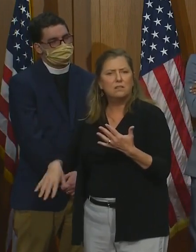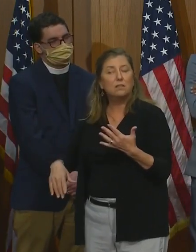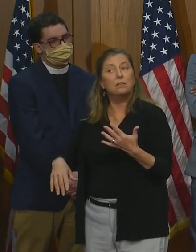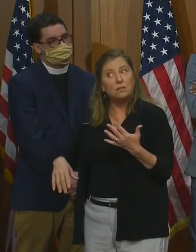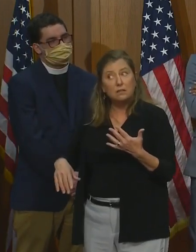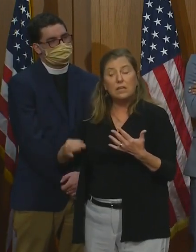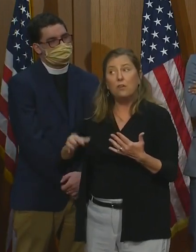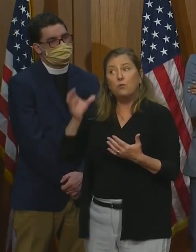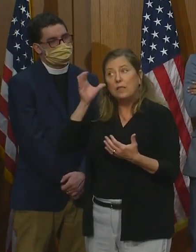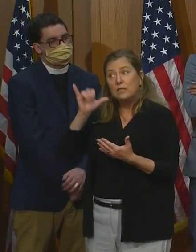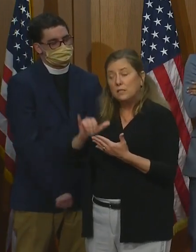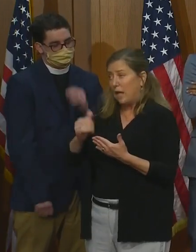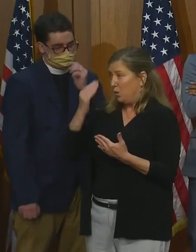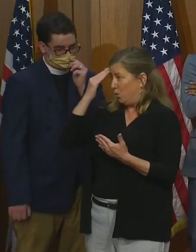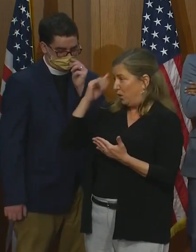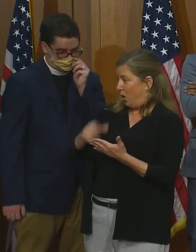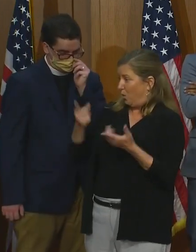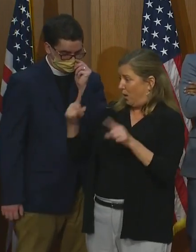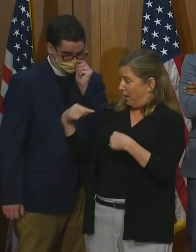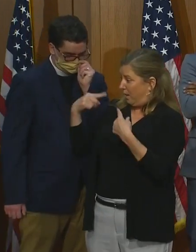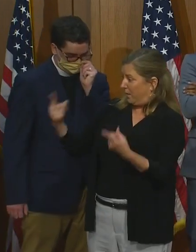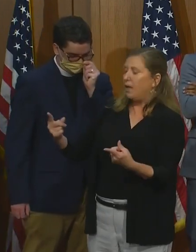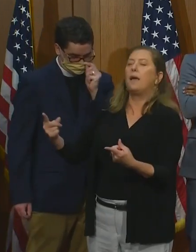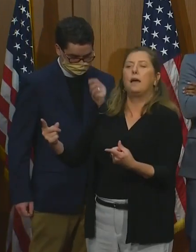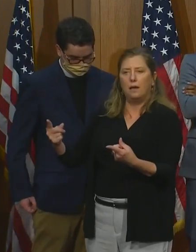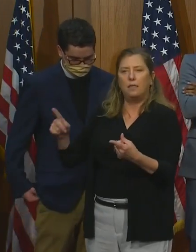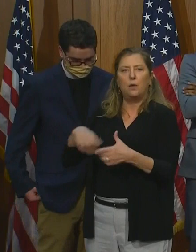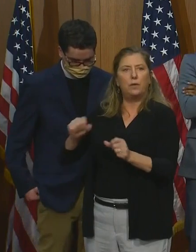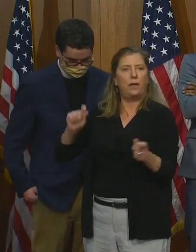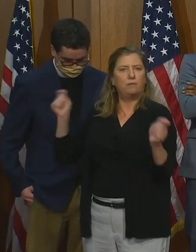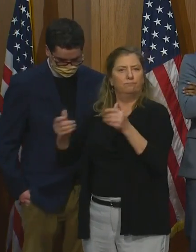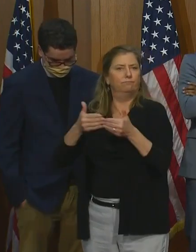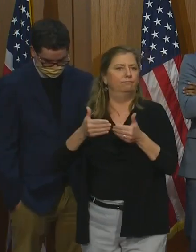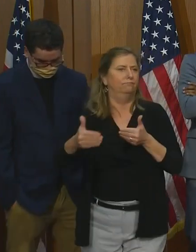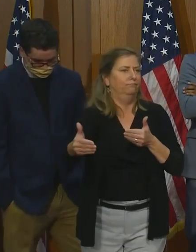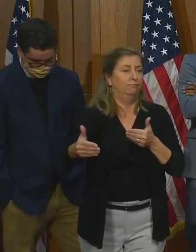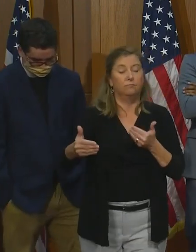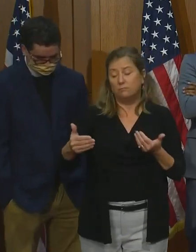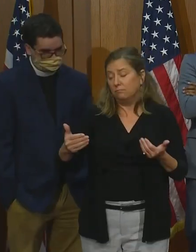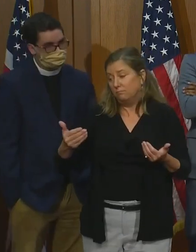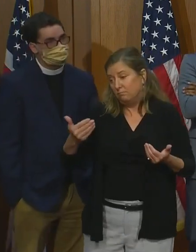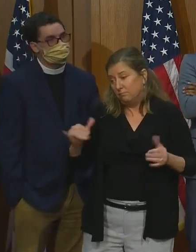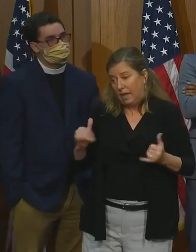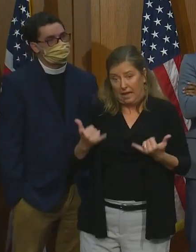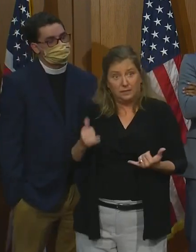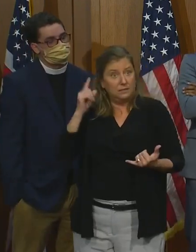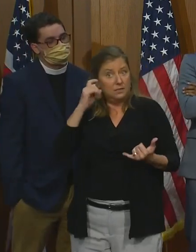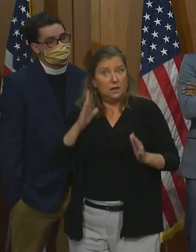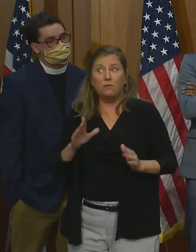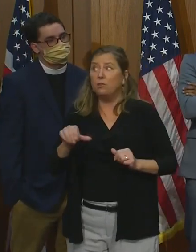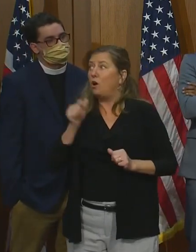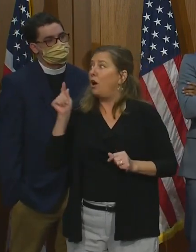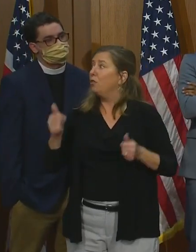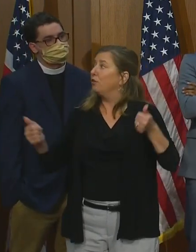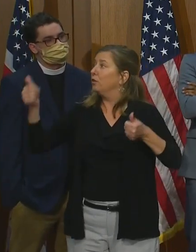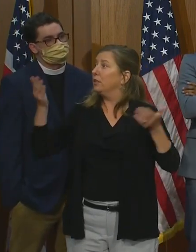HOW HURTFUL. OF THESE THINGS ARE IN AND IF WE IF WE KNOW THAT HISTORY THEN WE CAN MOVE FORWARD AND SO THAT'S WHAT. I